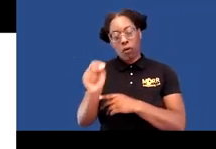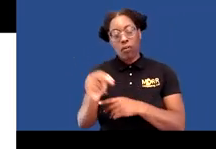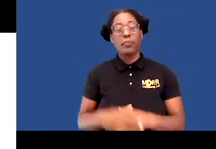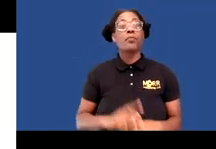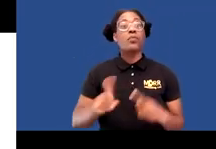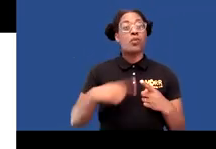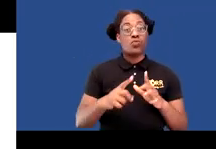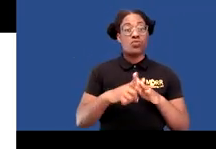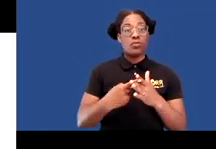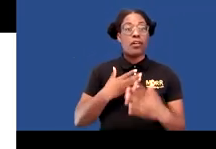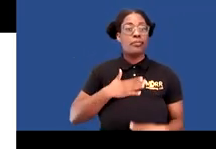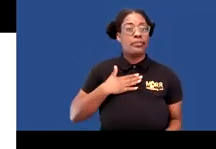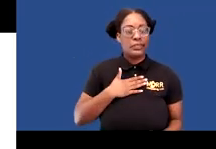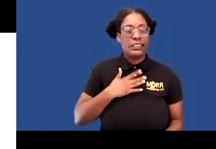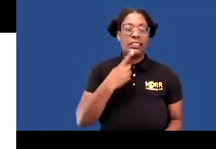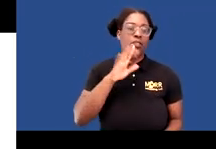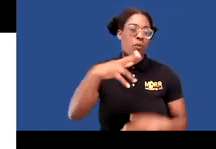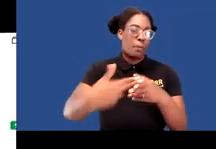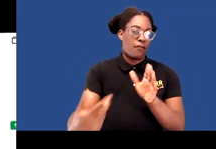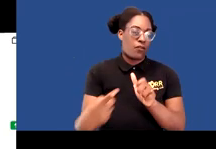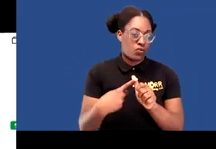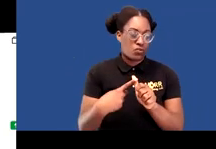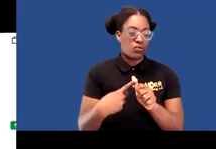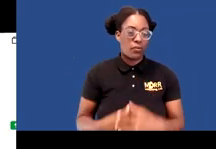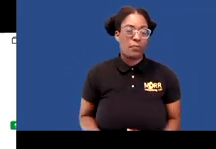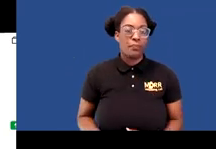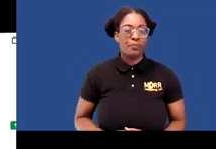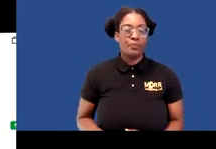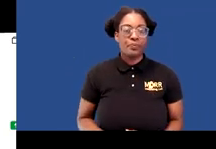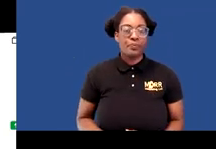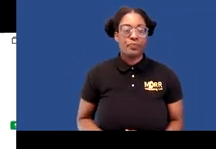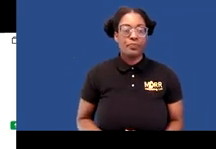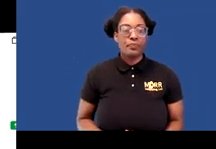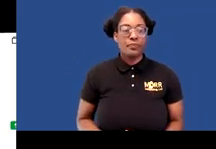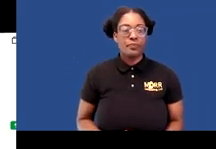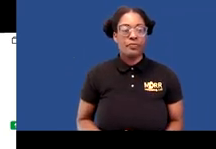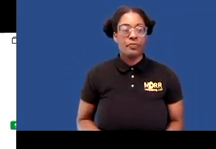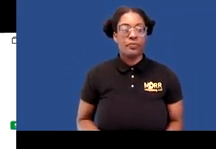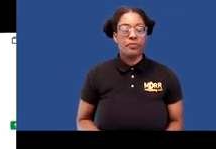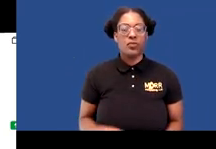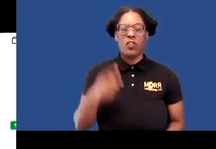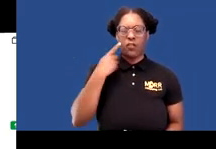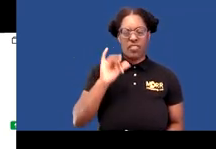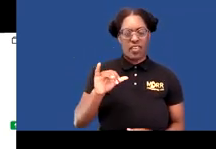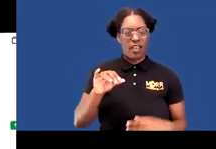Next slide please. So to find the "Raise Hand" icon--